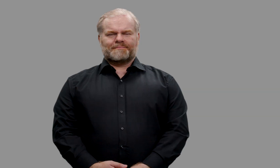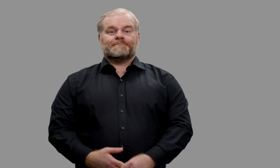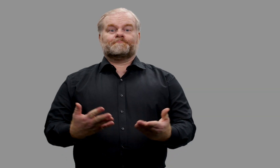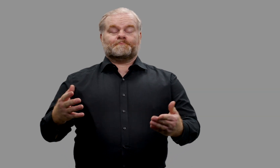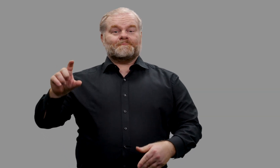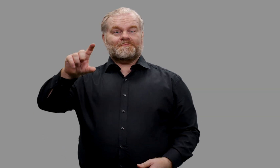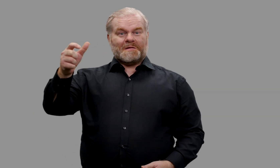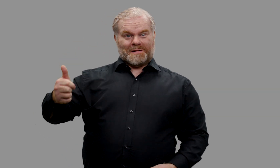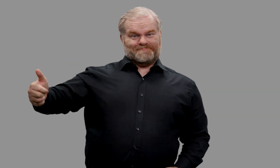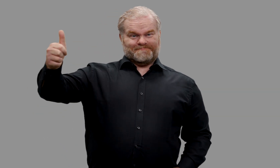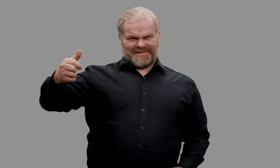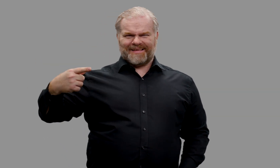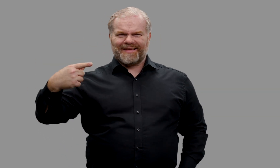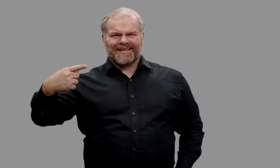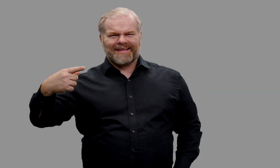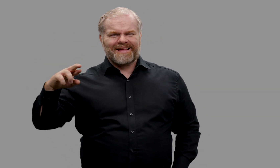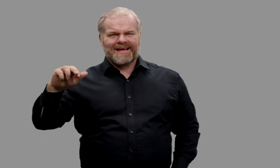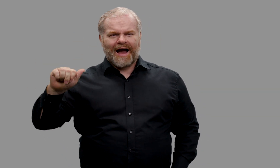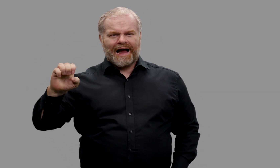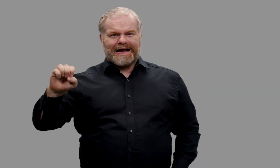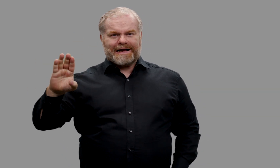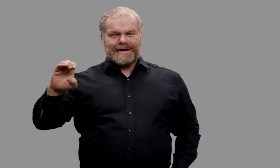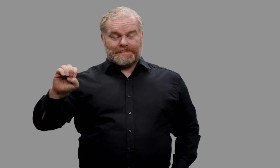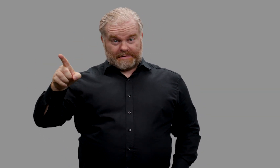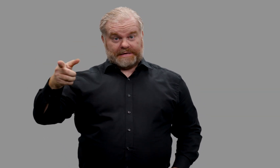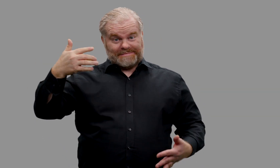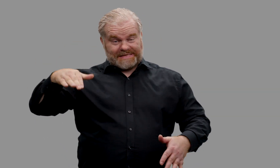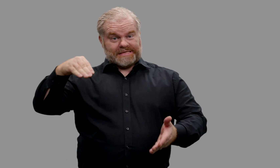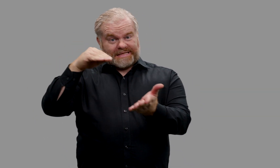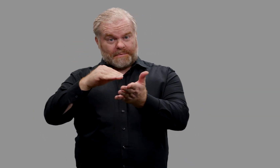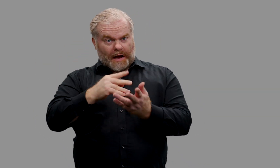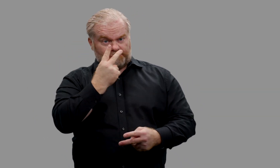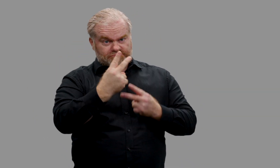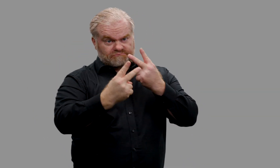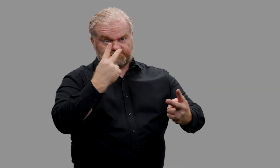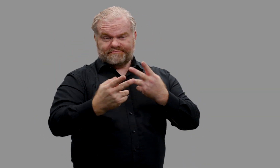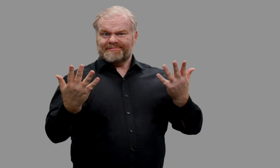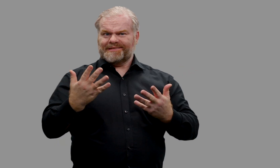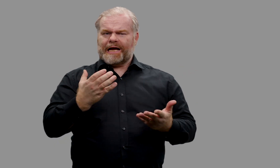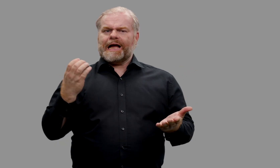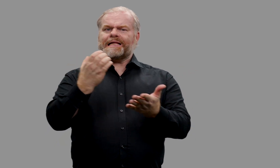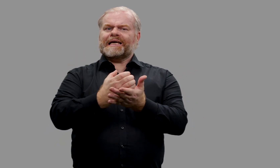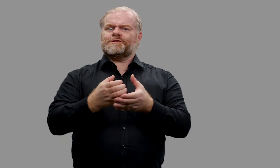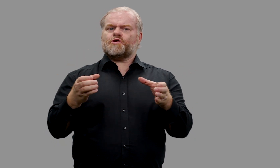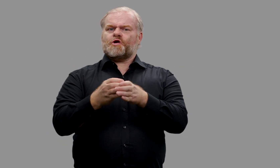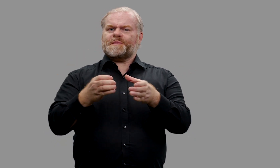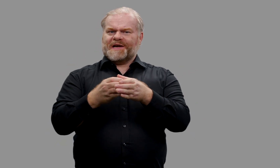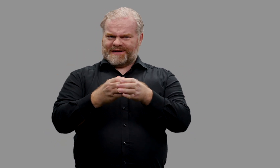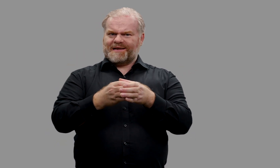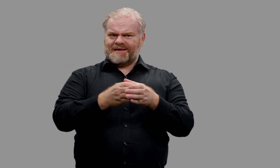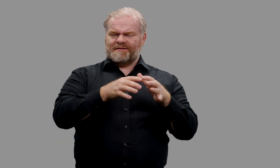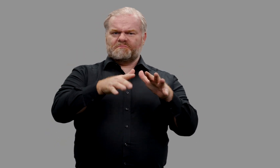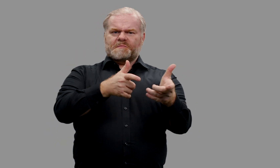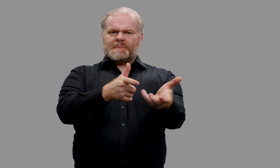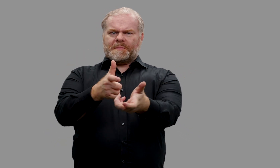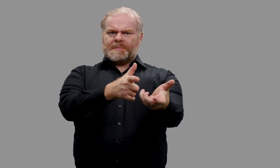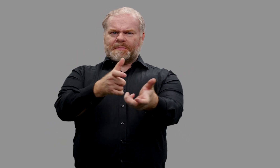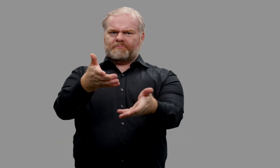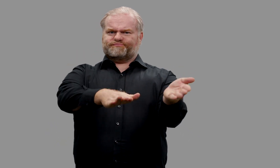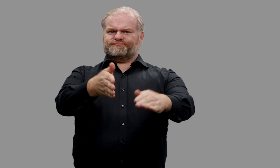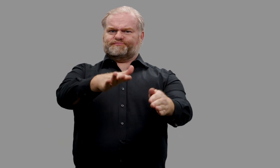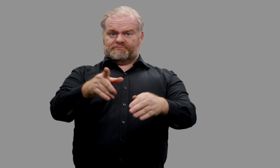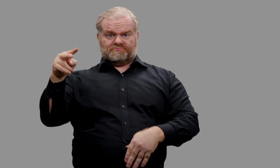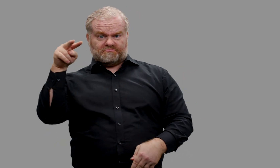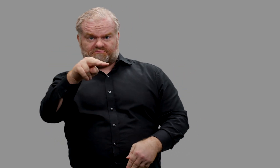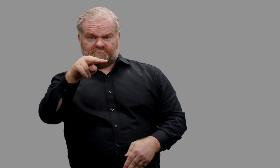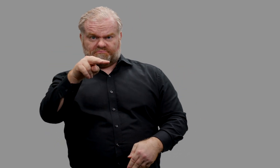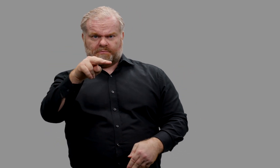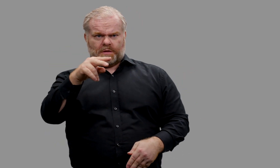Gräbe witnessed the murders committed by the Einsatzgruppen.